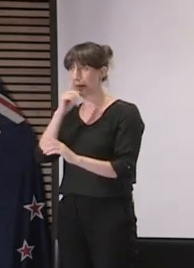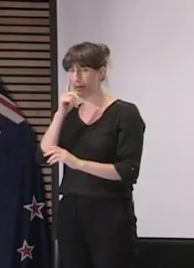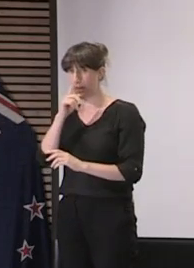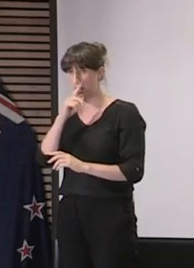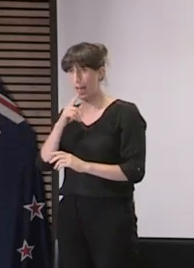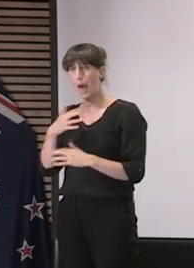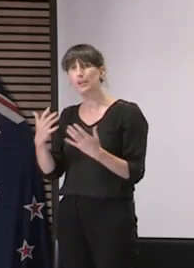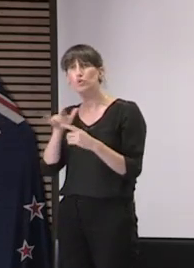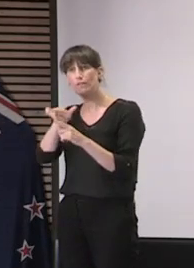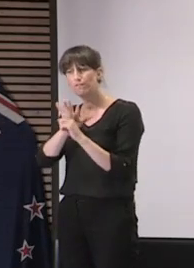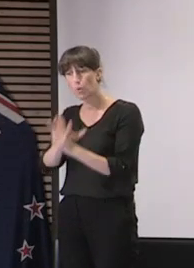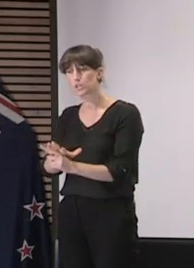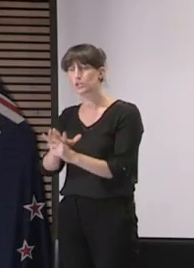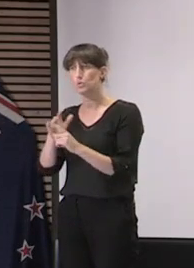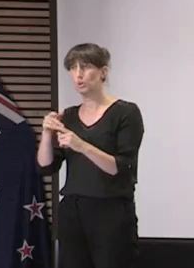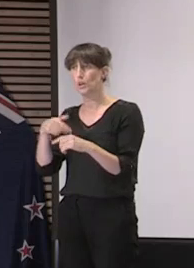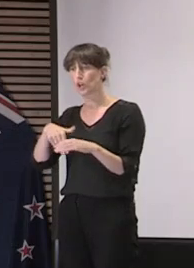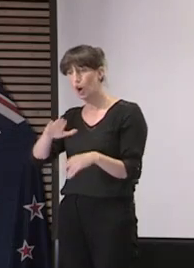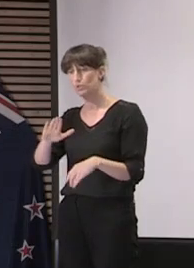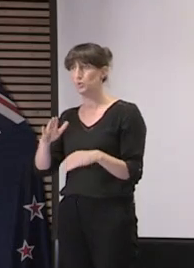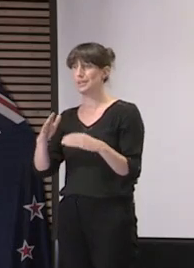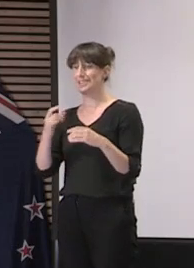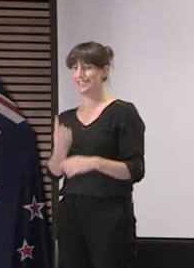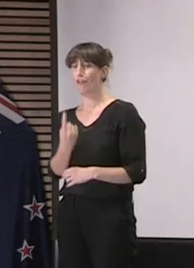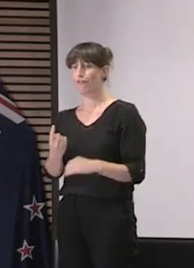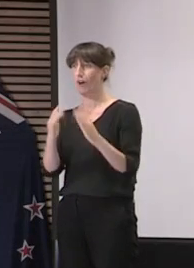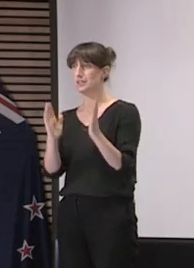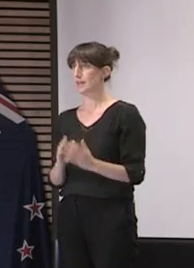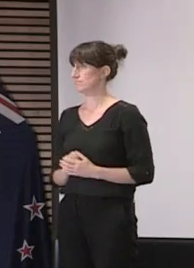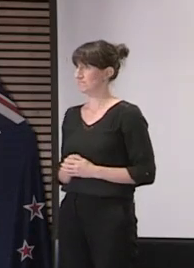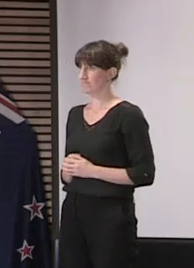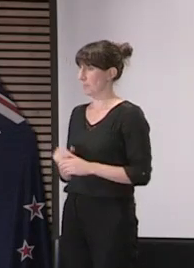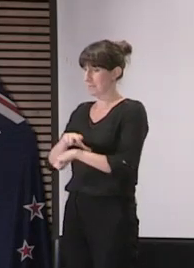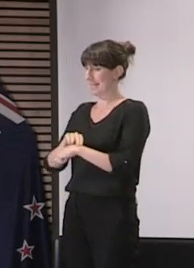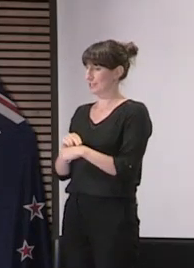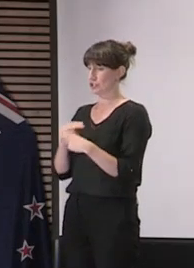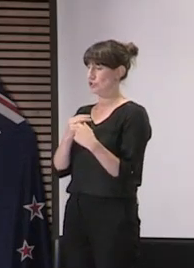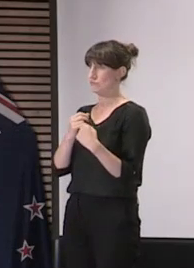who've broken the rules? It's not our place to direct people